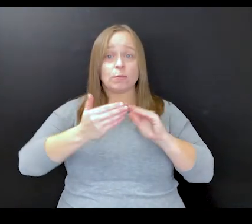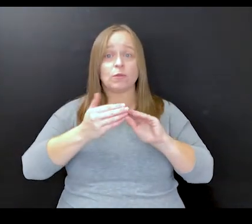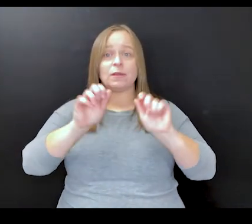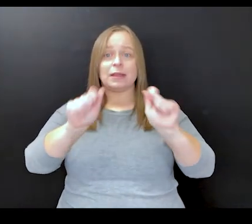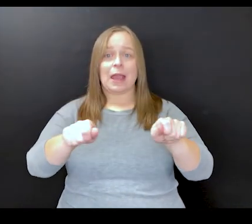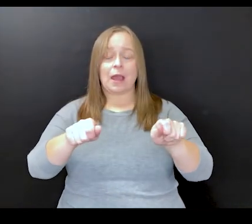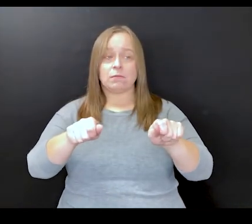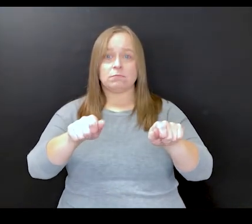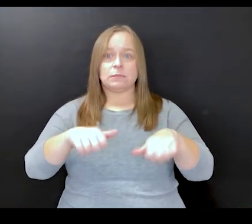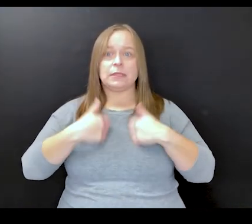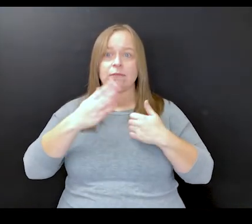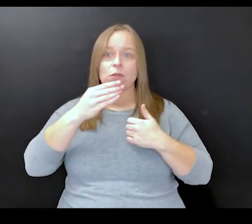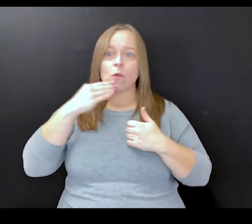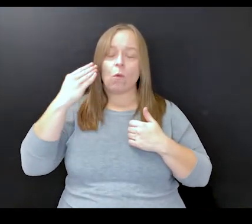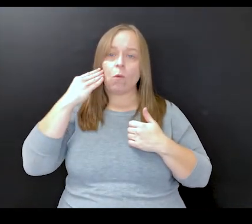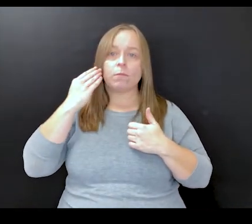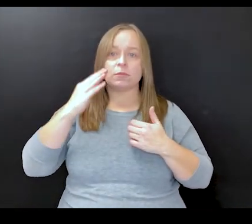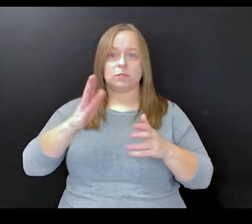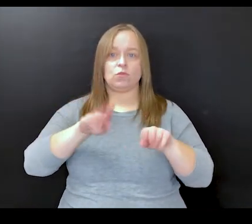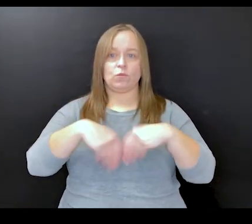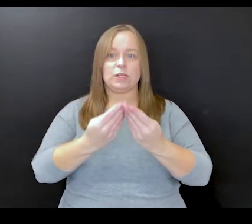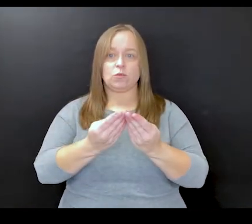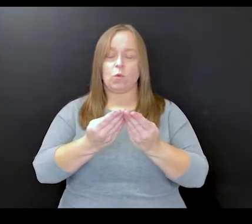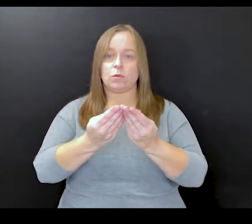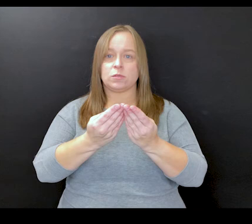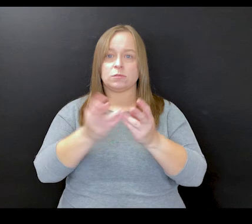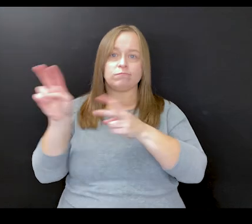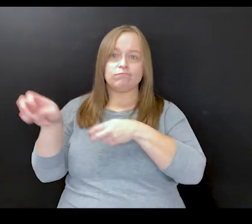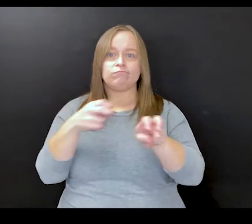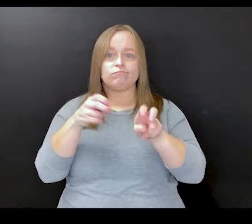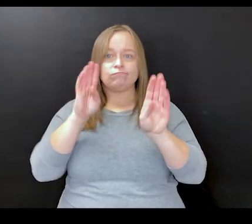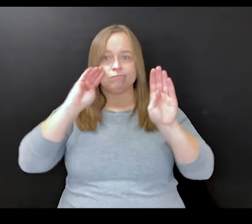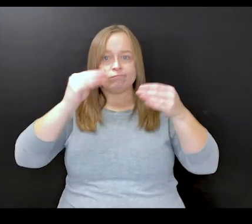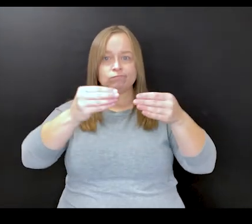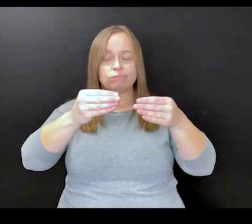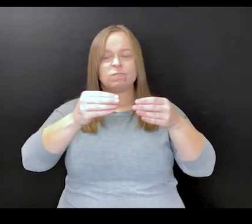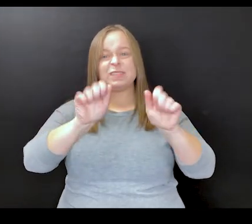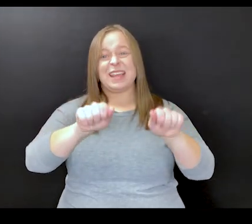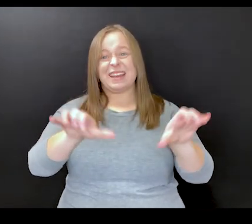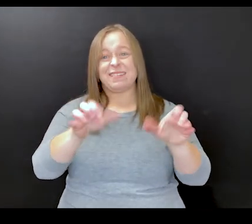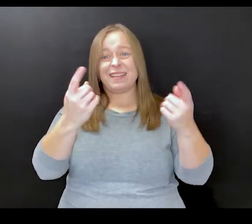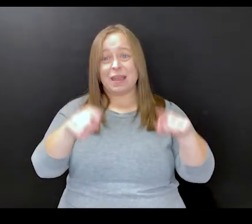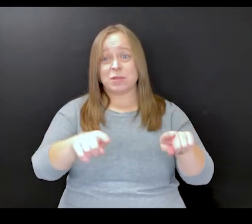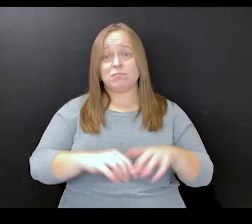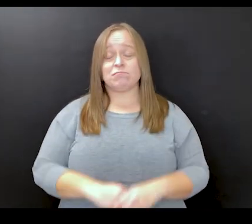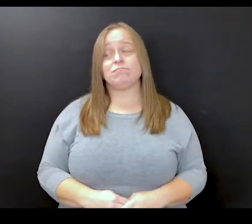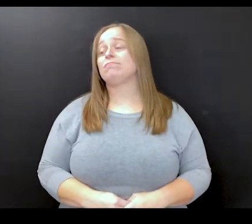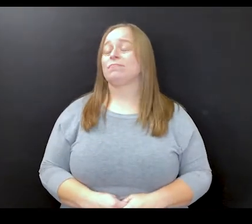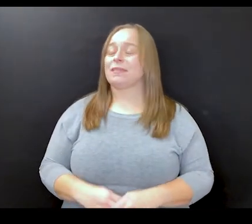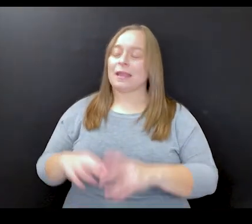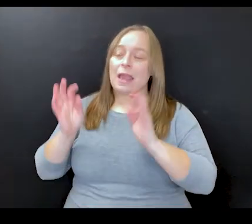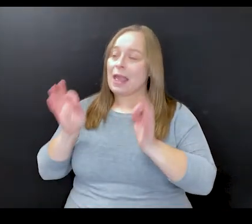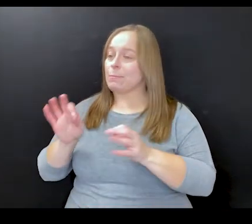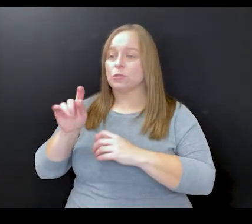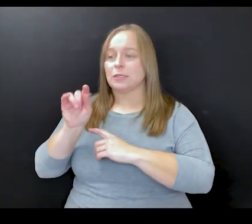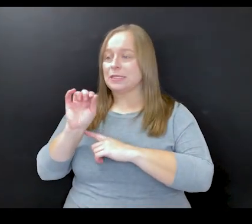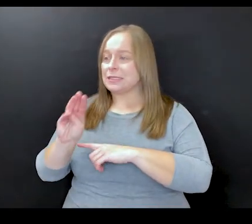can live in the community and the resources need to be redirected so that can happen. [Katrin] Absolutely, Tim.